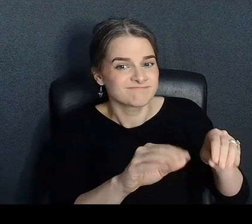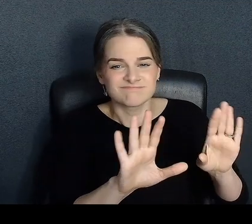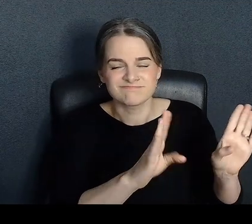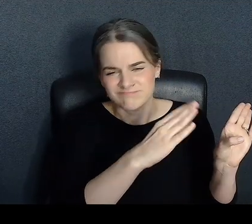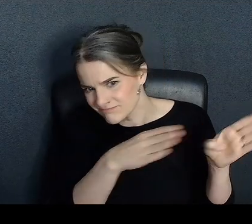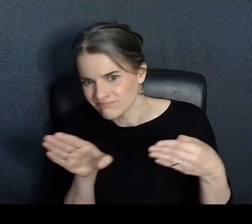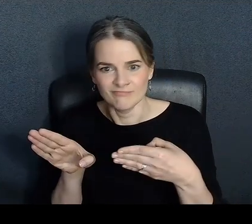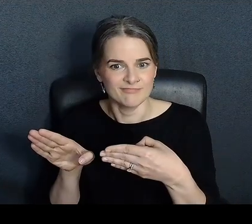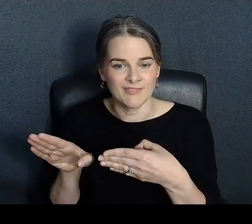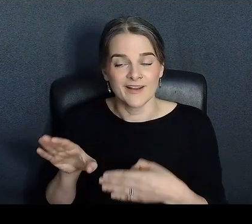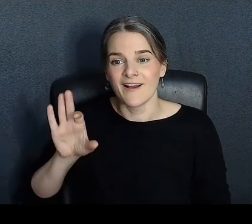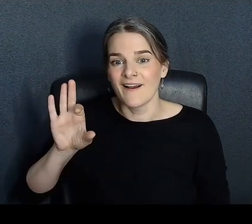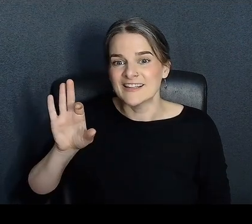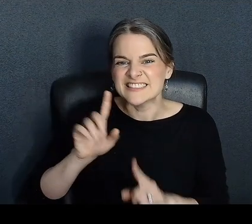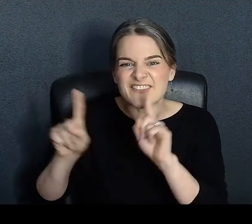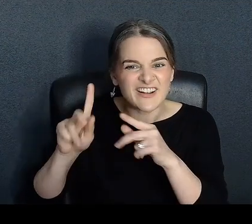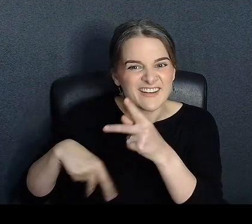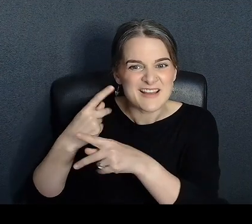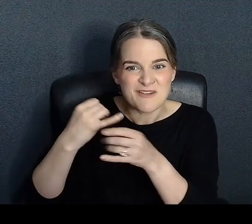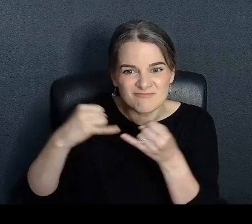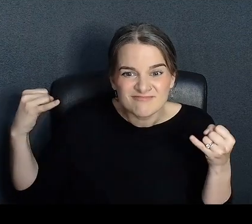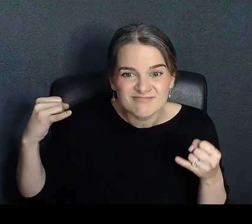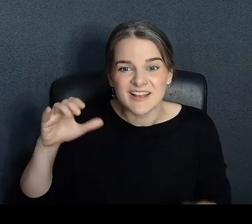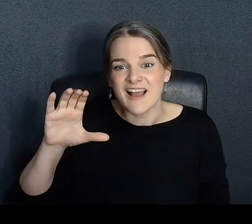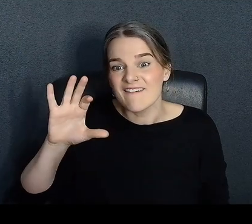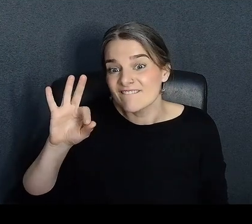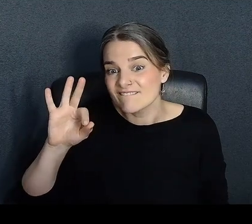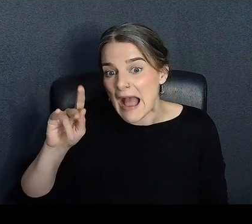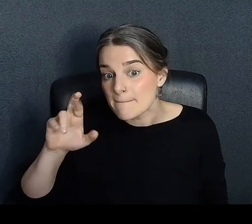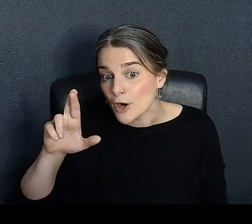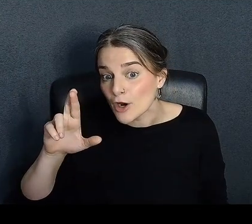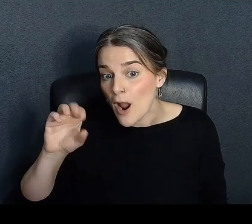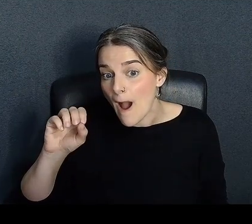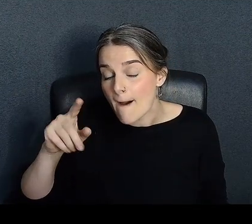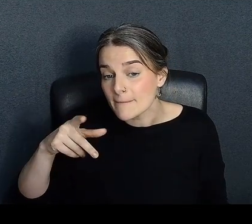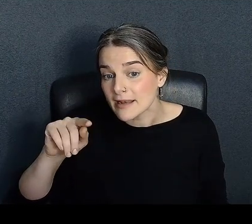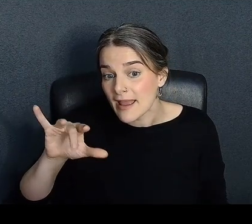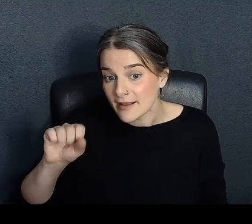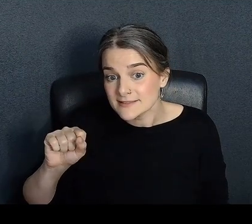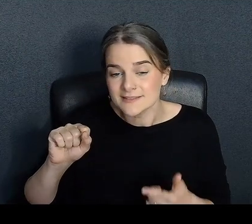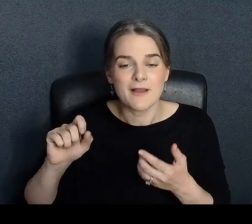There's also satellite. There's a whole bunch of other types of digital services